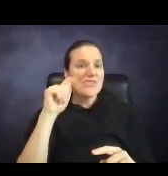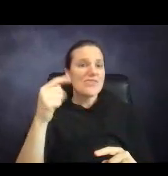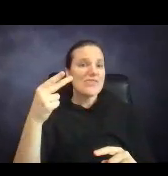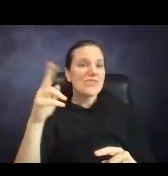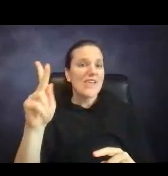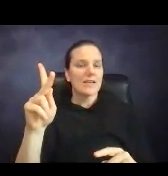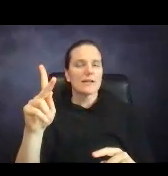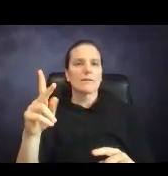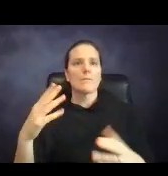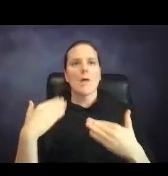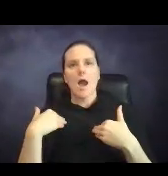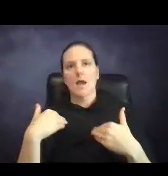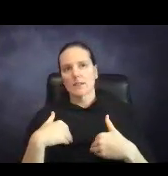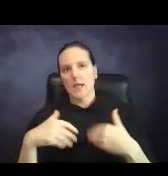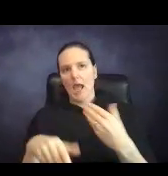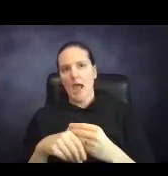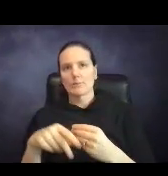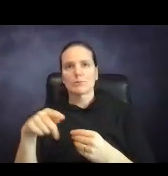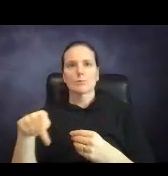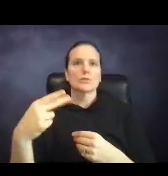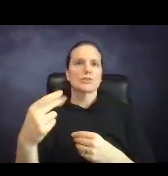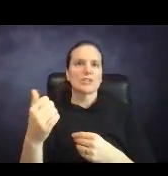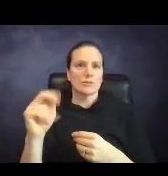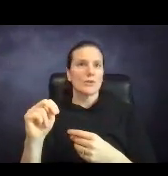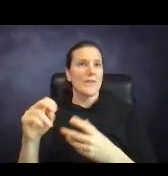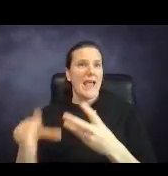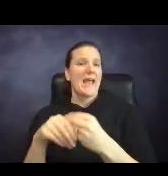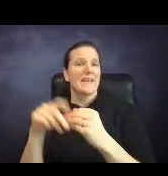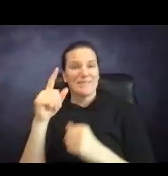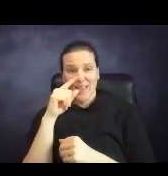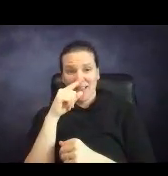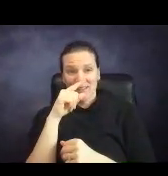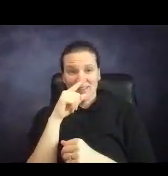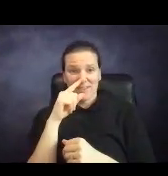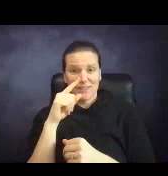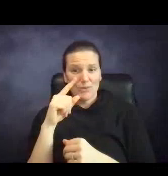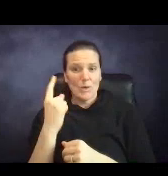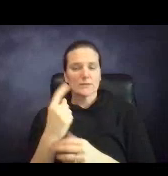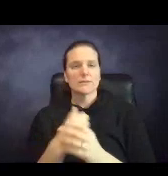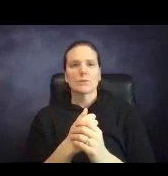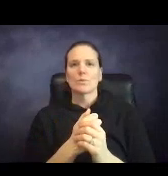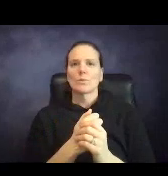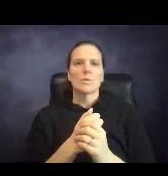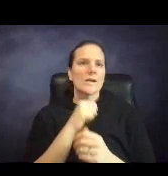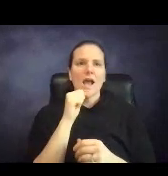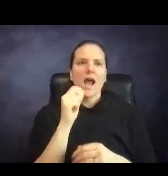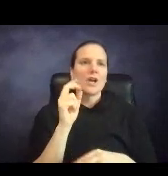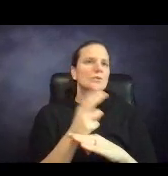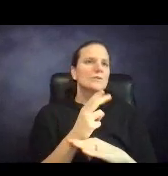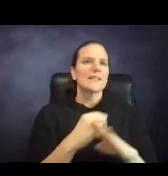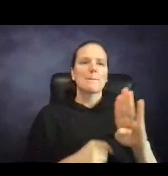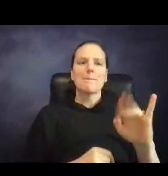So then they started adding synthetic progestins. We weren't using bioidentical or body identical progesterone at that time,